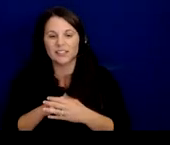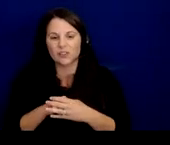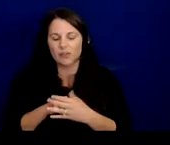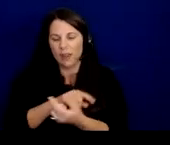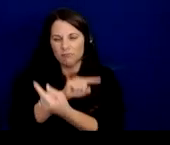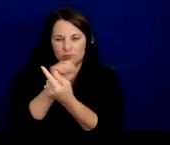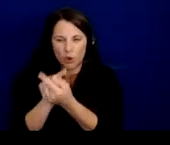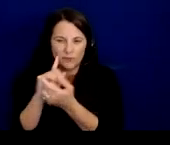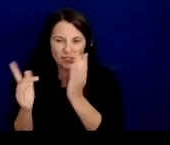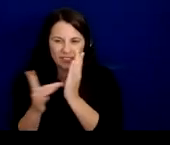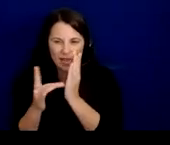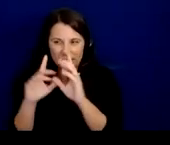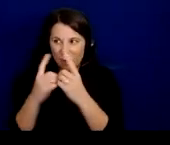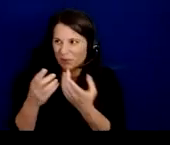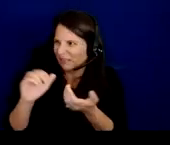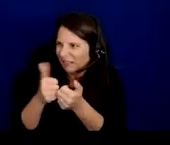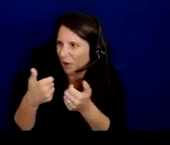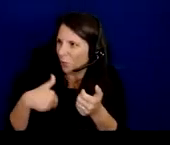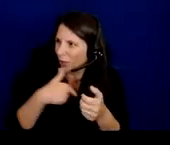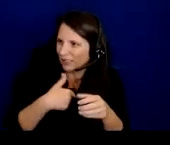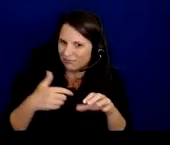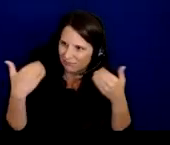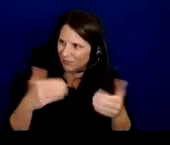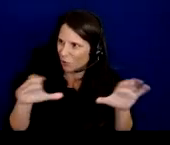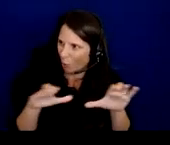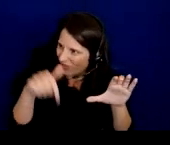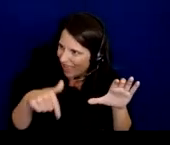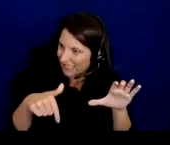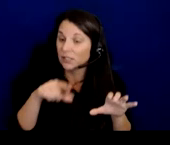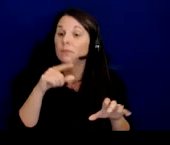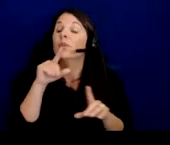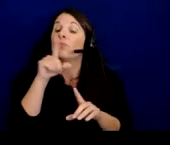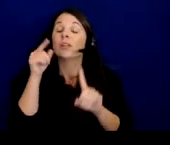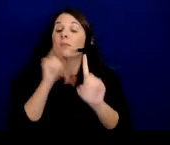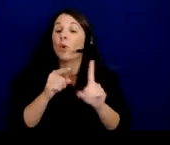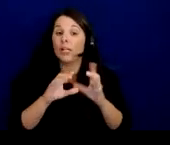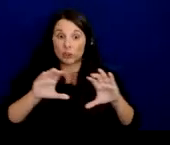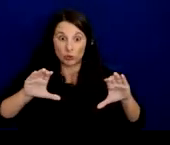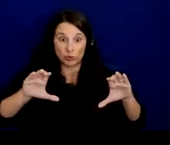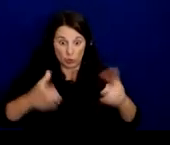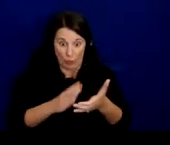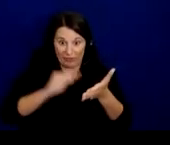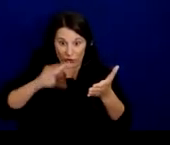So this is the student group that came up with this idea and they saw the thing through.